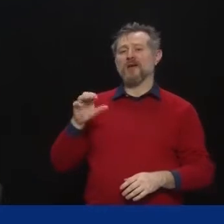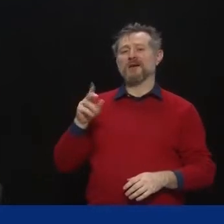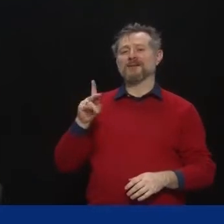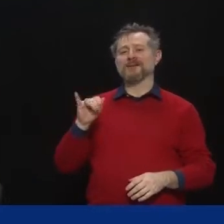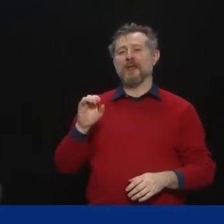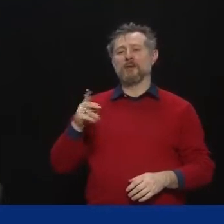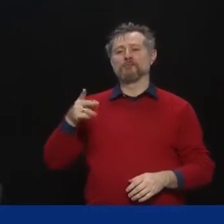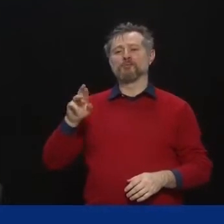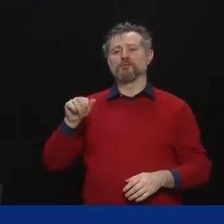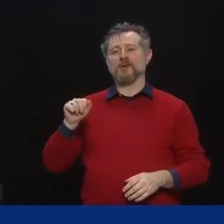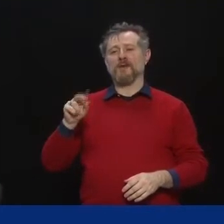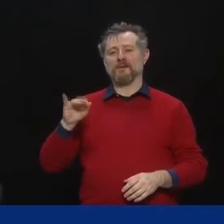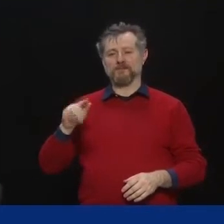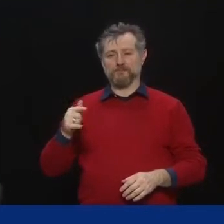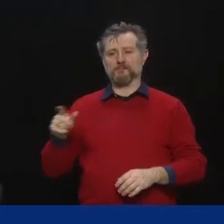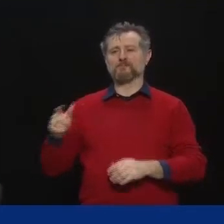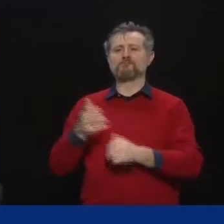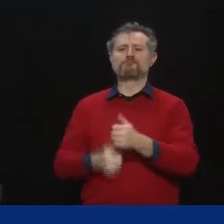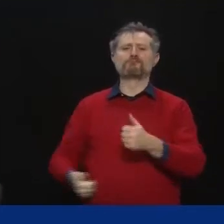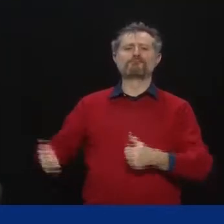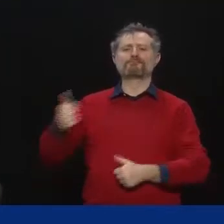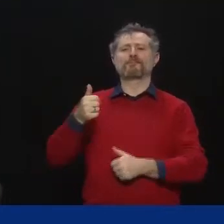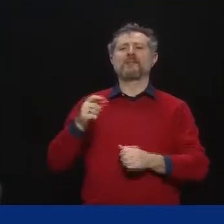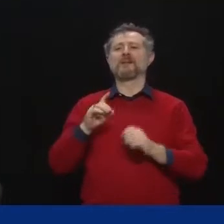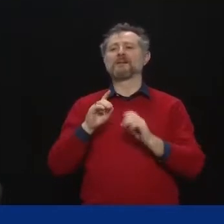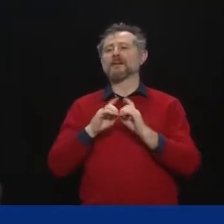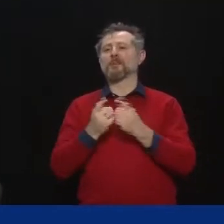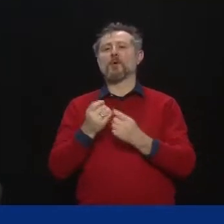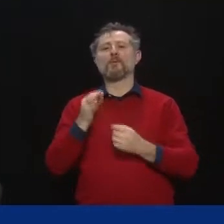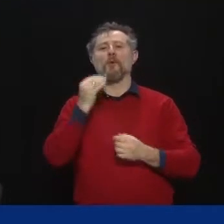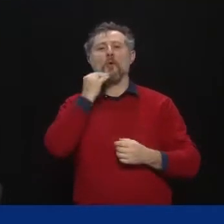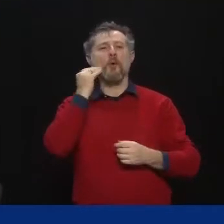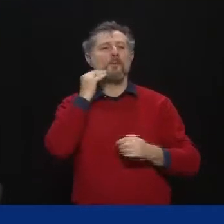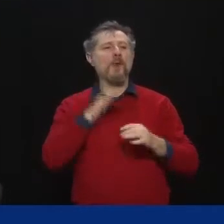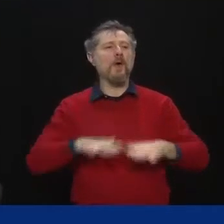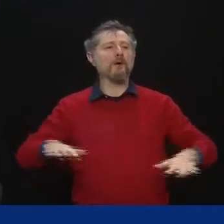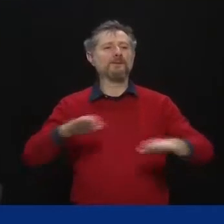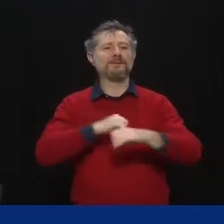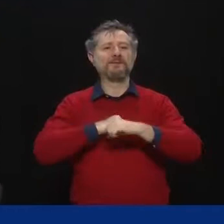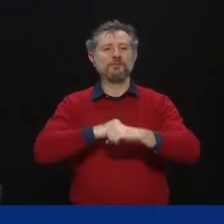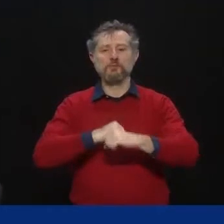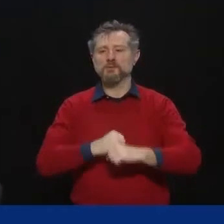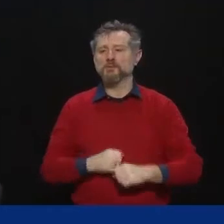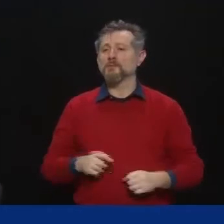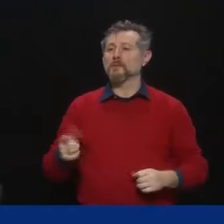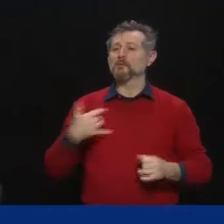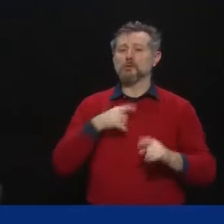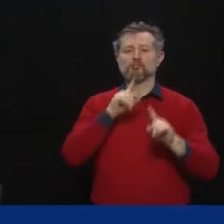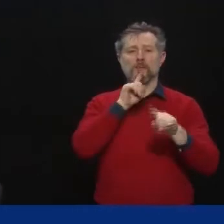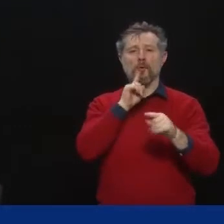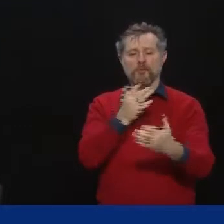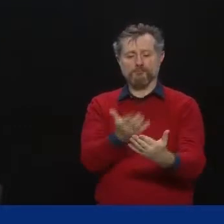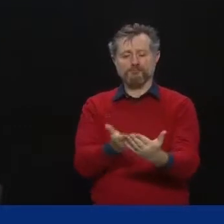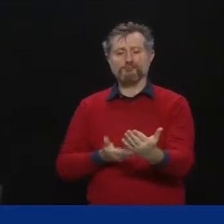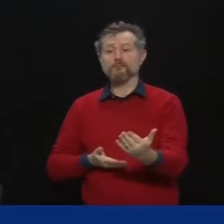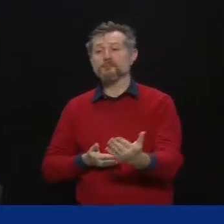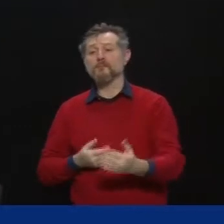GARCIA WHO IS OUR HEAD OF EVERYTHING. COMMISSIONER OF -- HEAD OF STATE